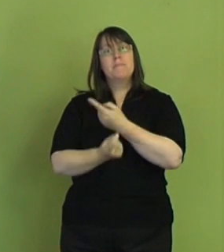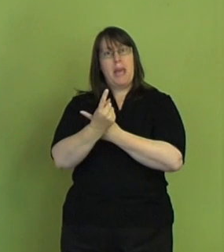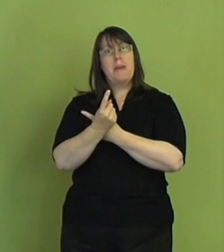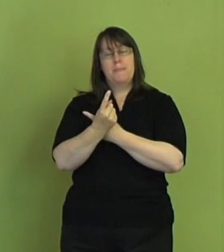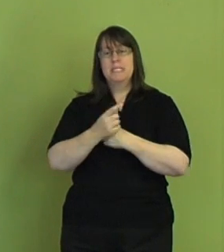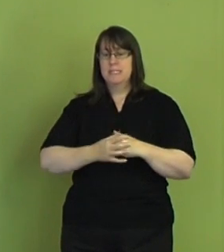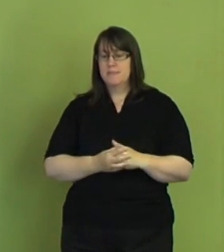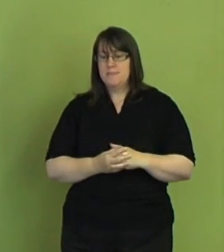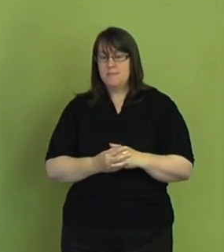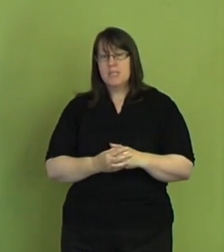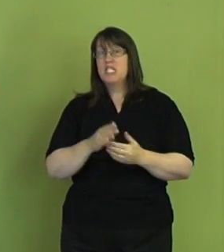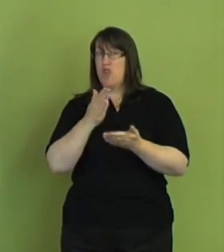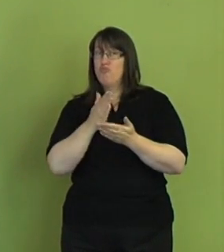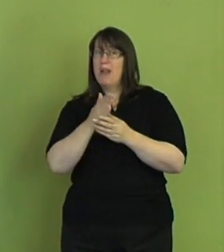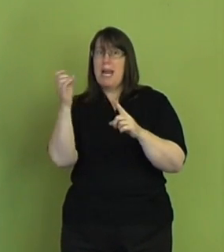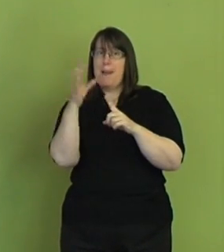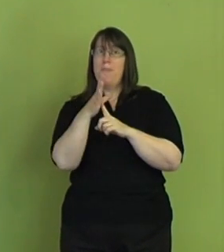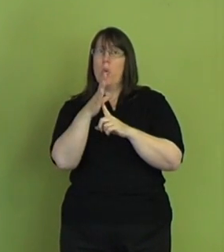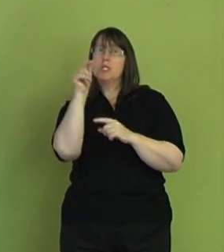So it is important to remember that loss and grief